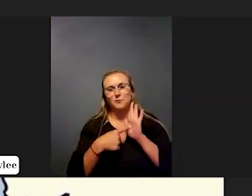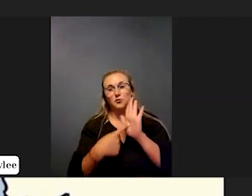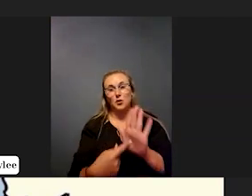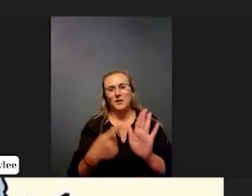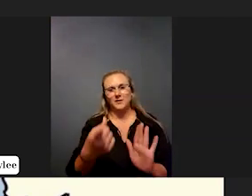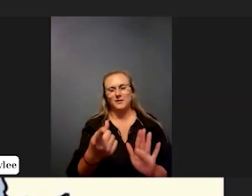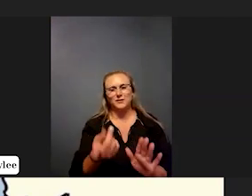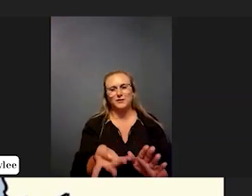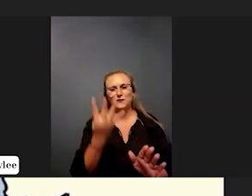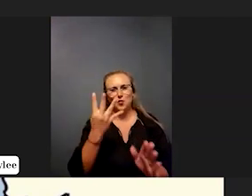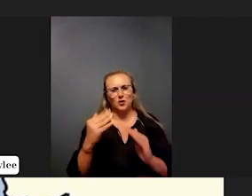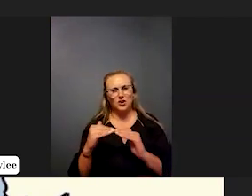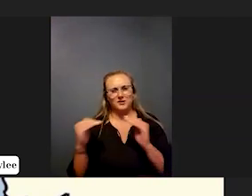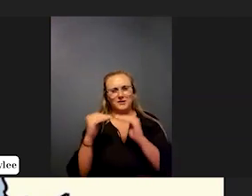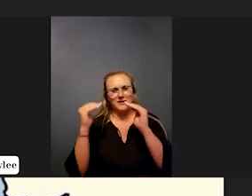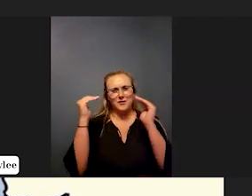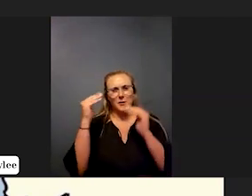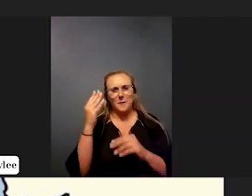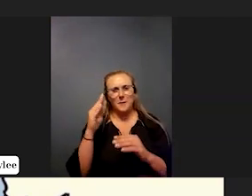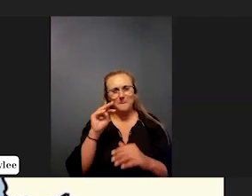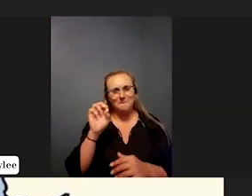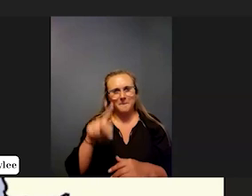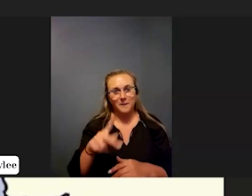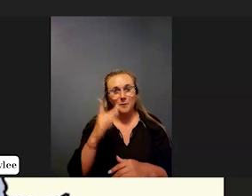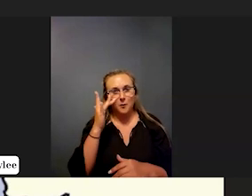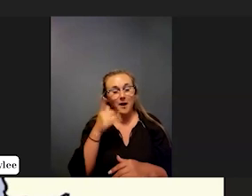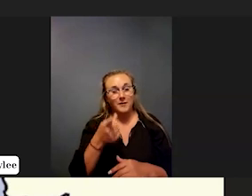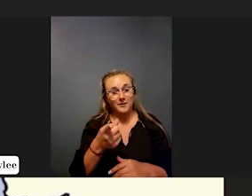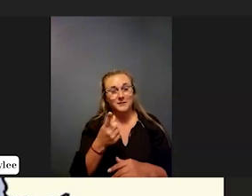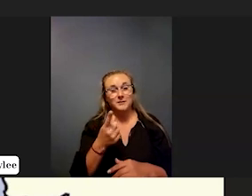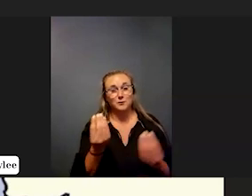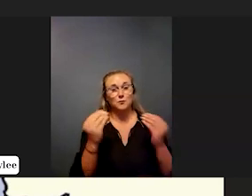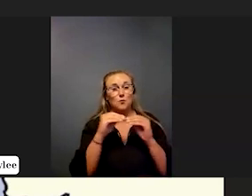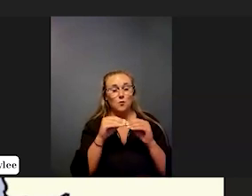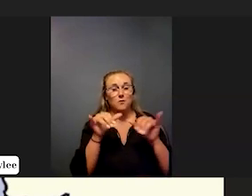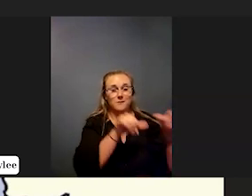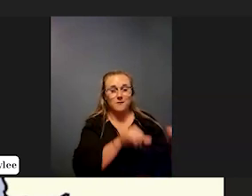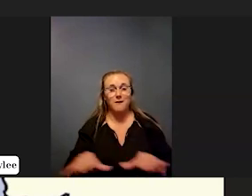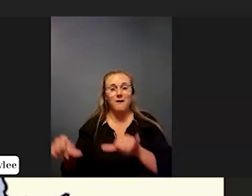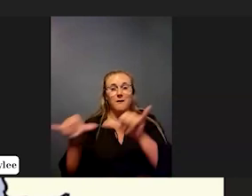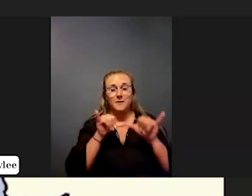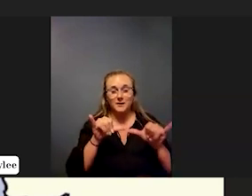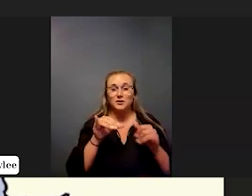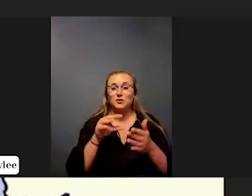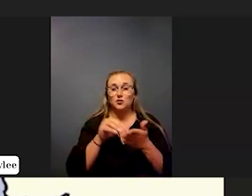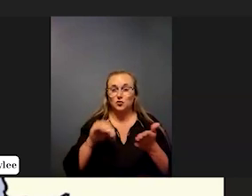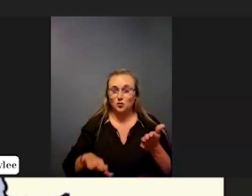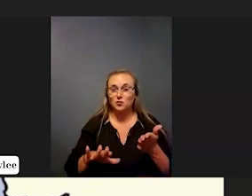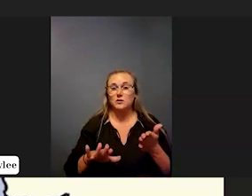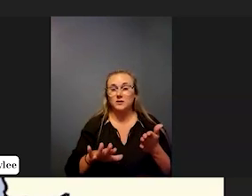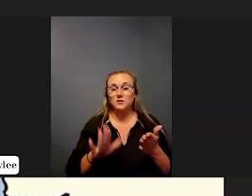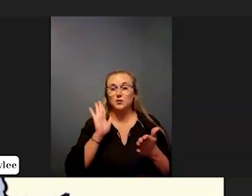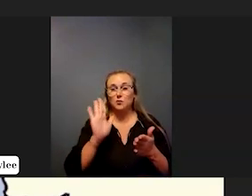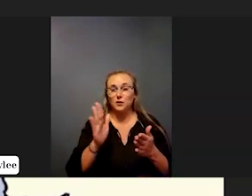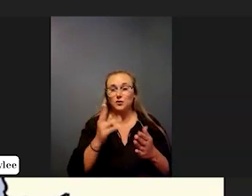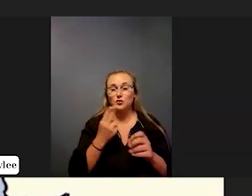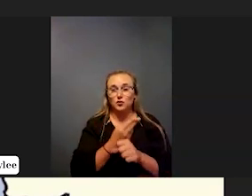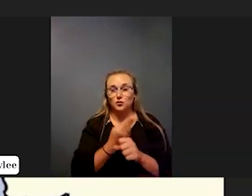Because these are going to become much more common as students in classes use more and more geological information systems,